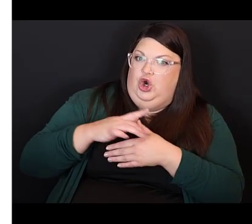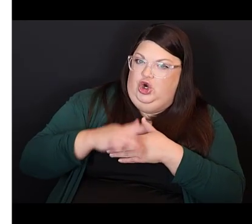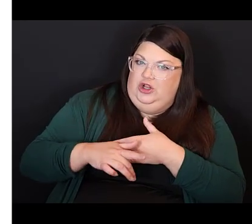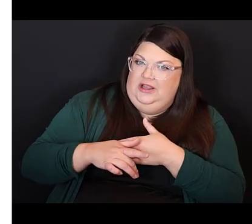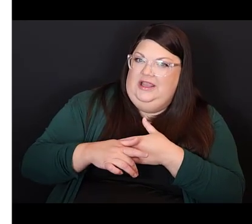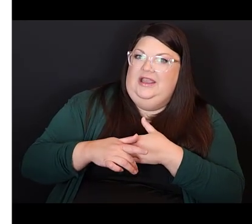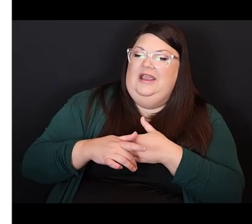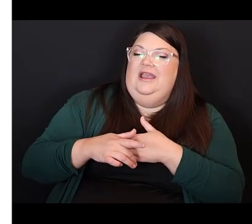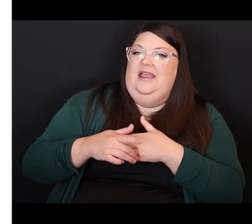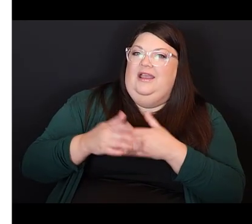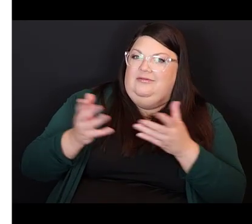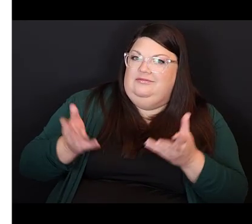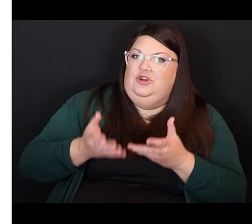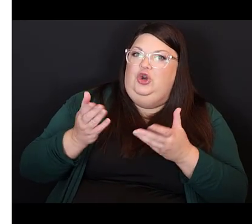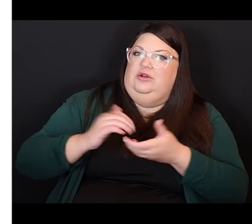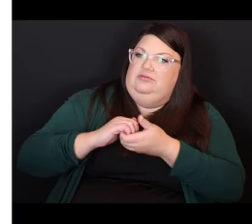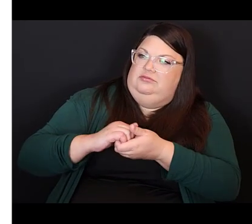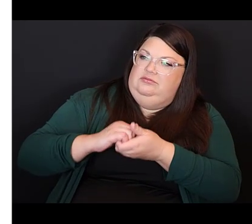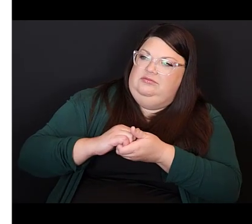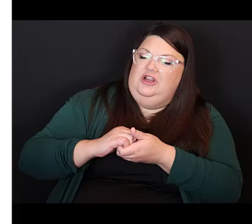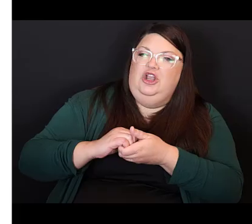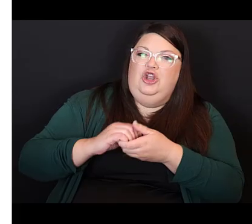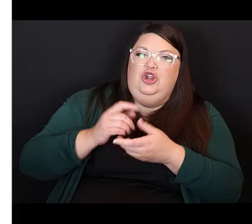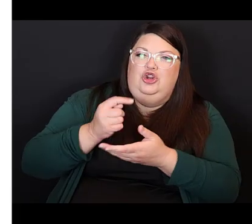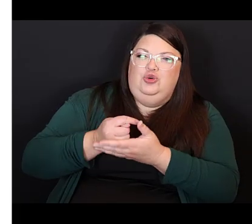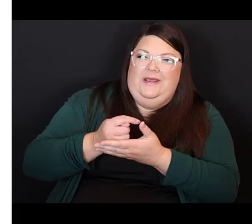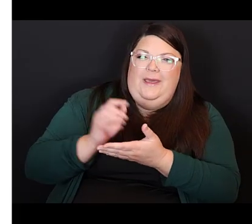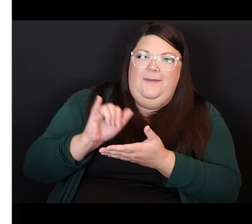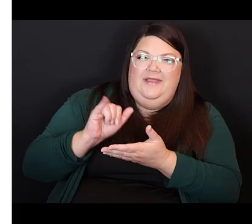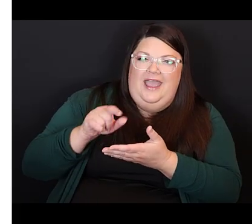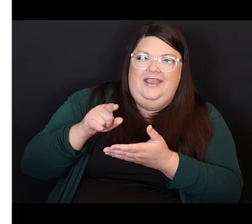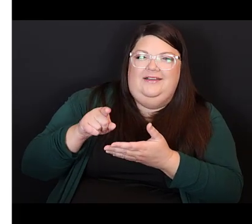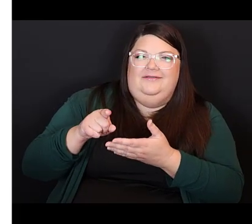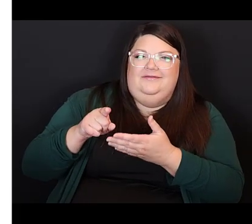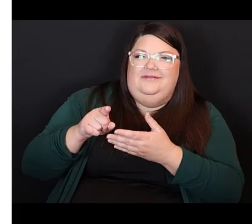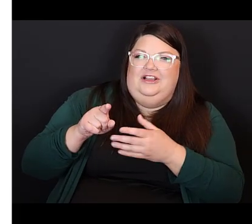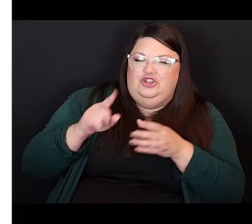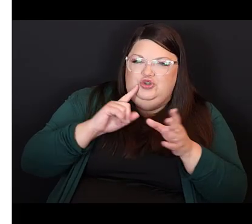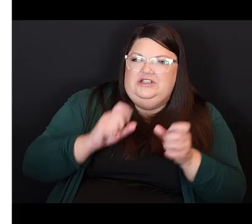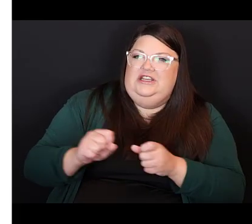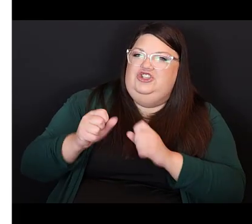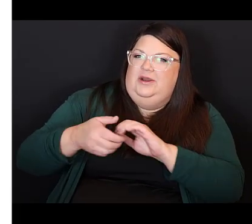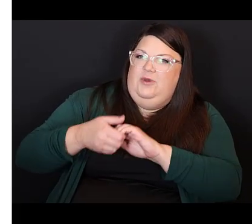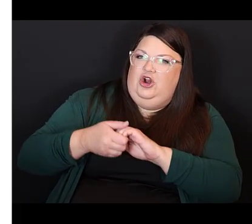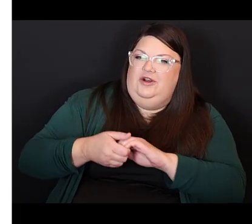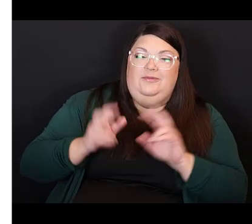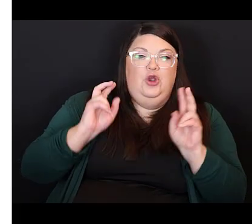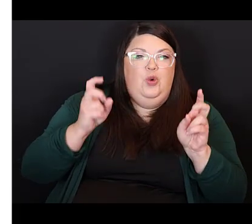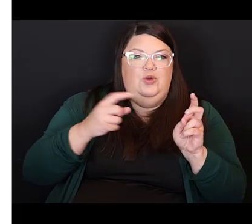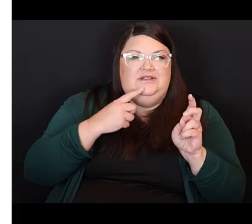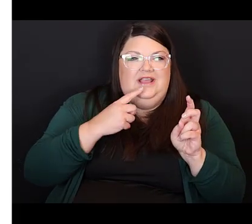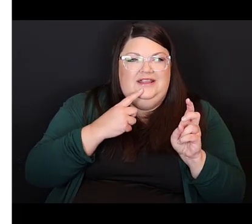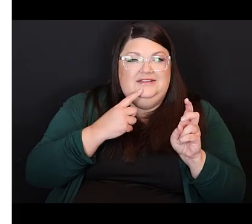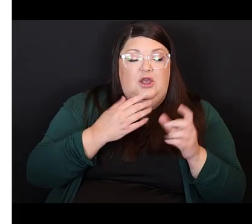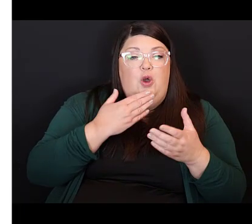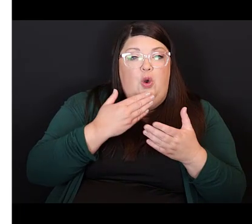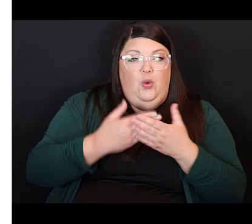and treat them as a strategic partner. I found a quote that sums it up: A well-integrated